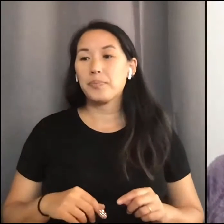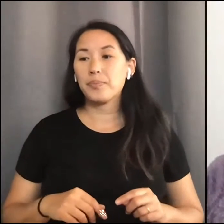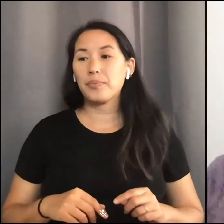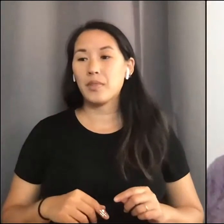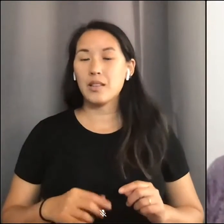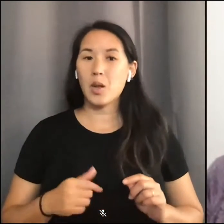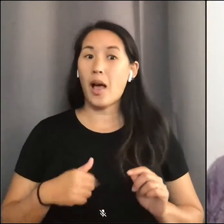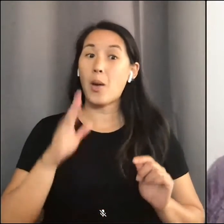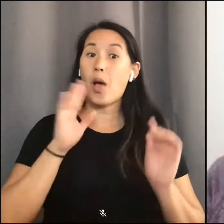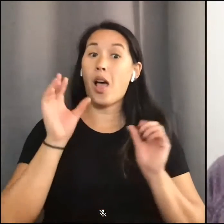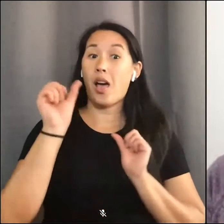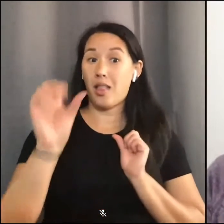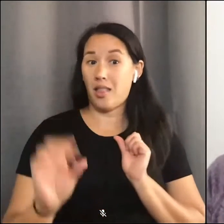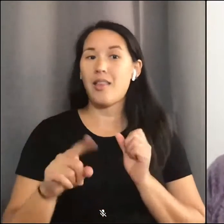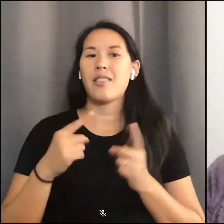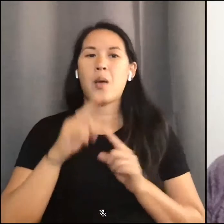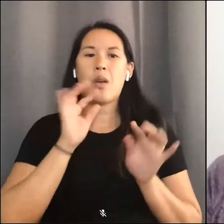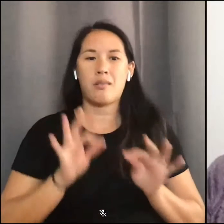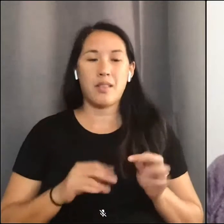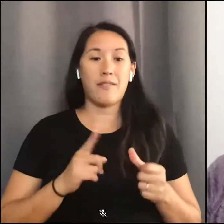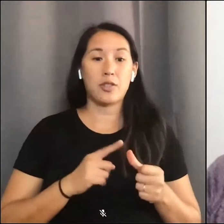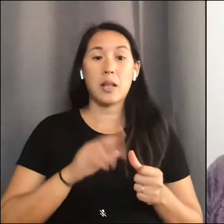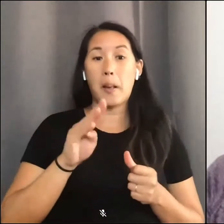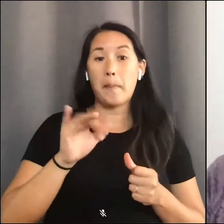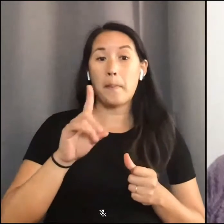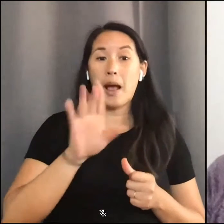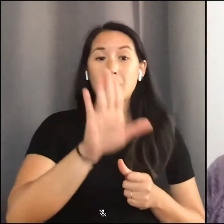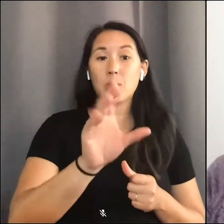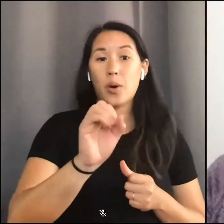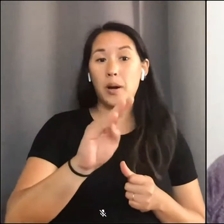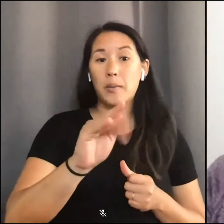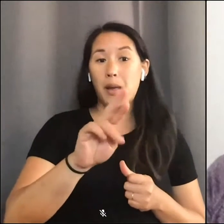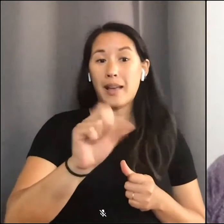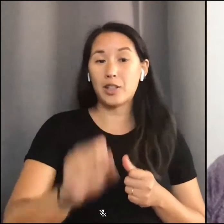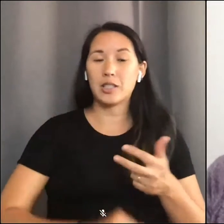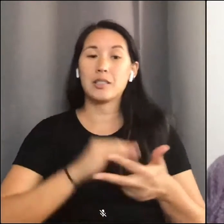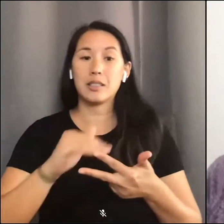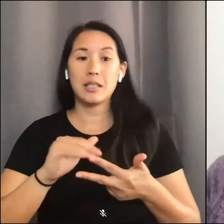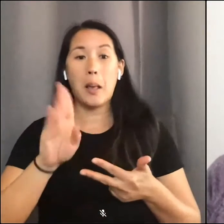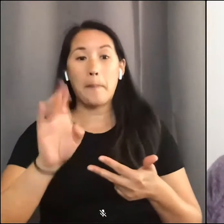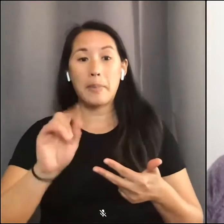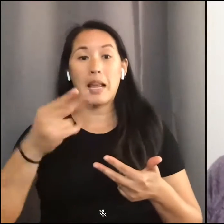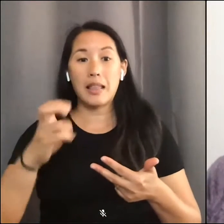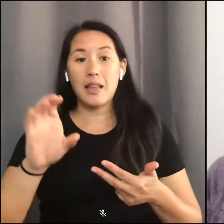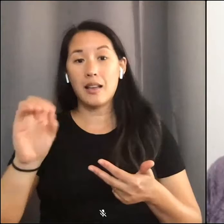and then we'll go through them so one is mine your matters two is be the ecologist and then three is